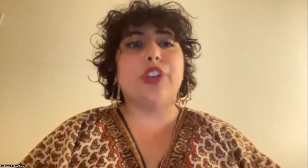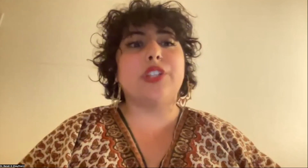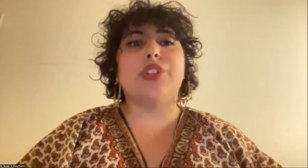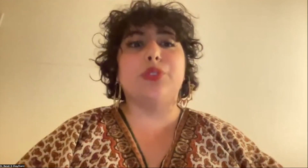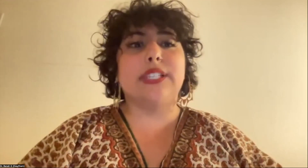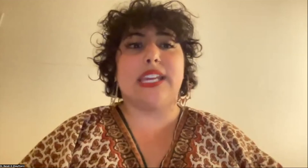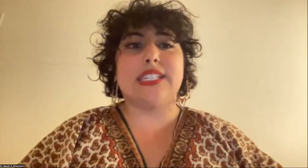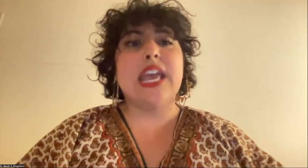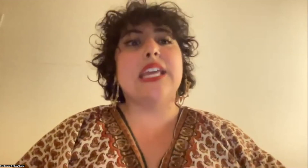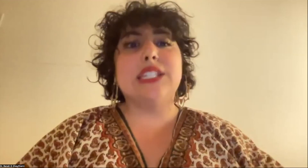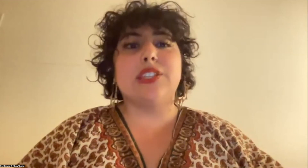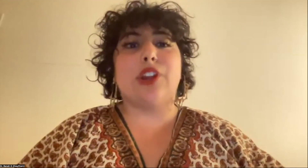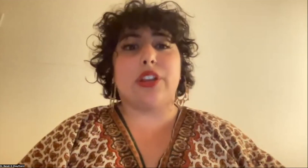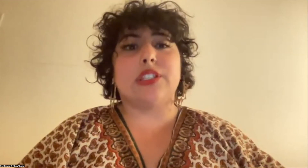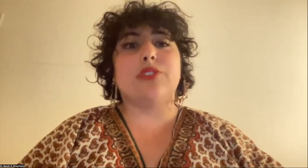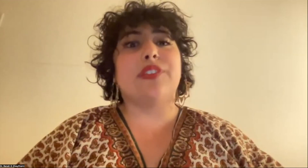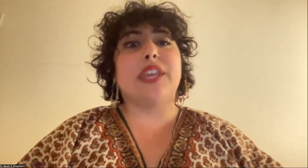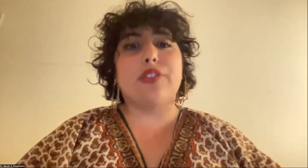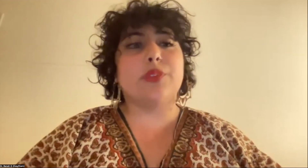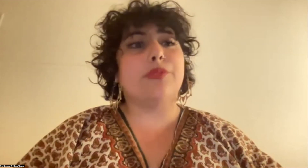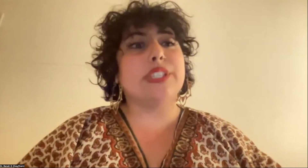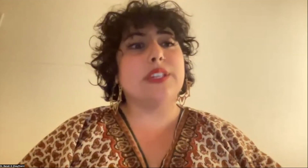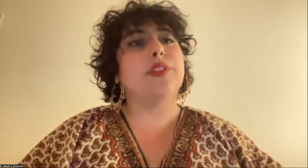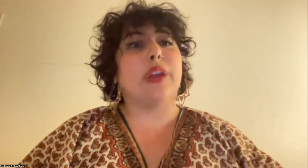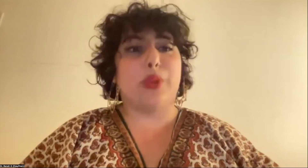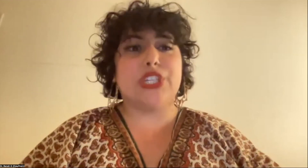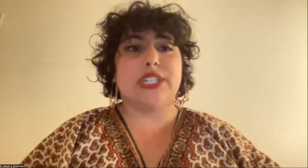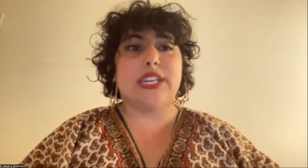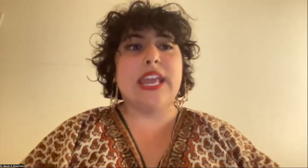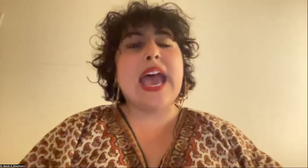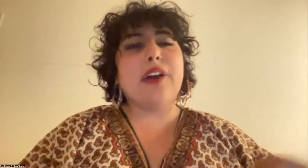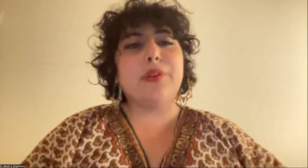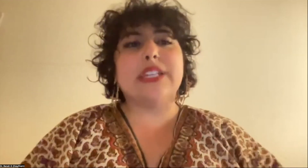yearning to ululate into the darkness so that the others will receive the vibration? How do I